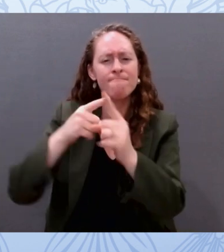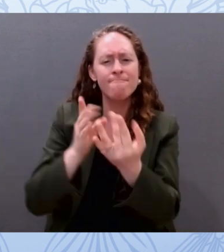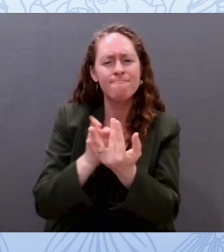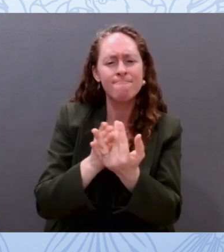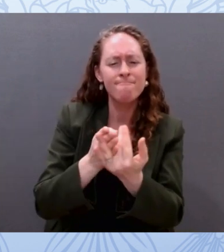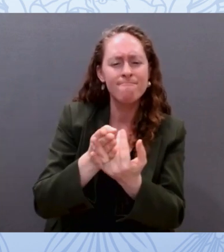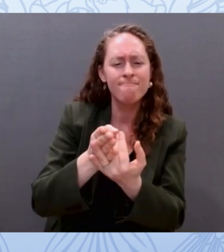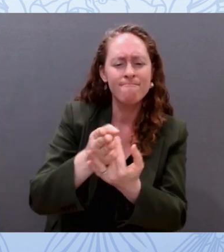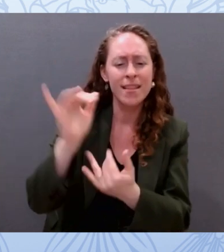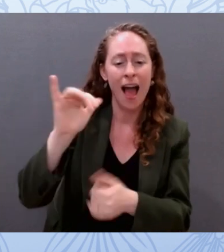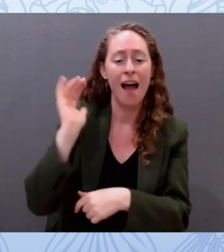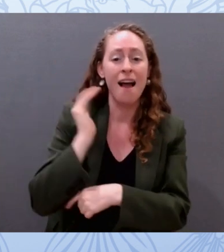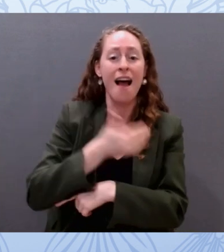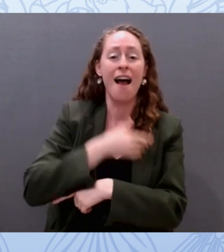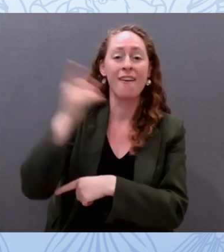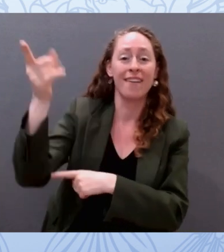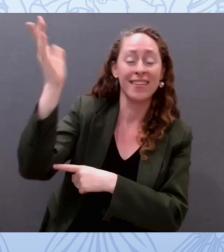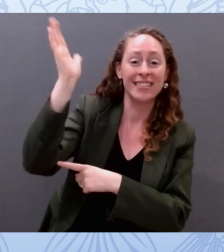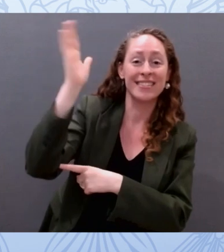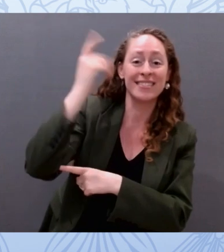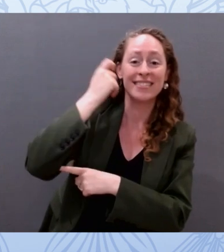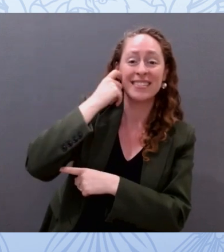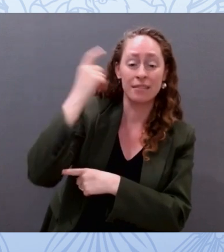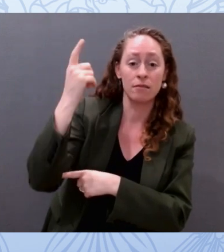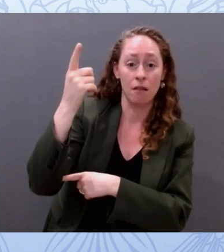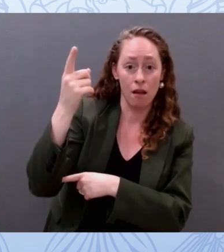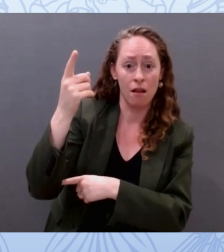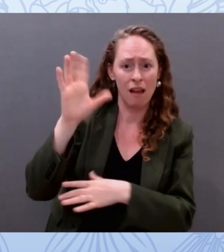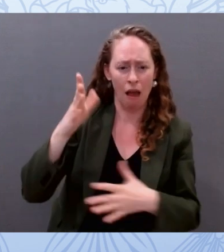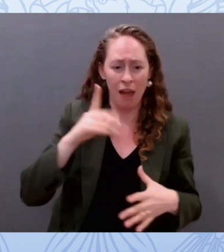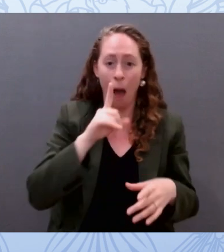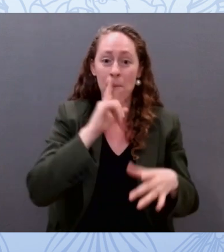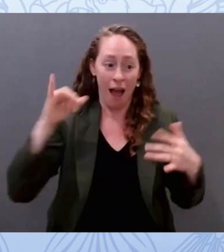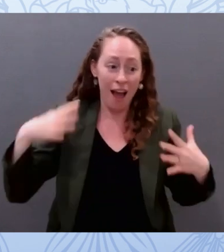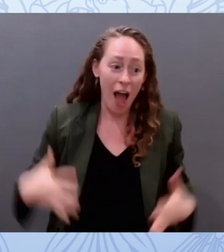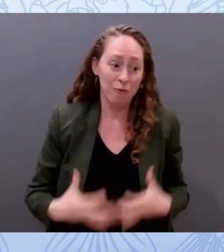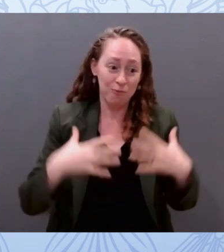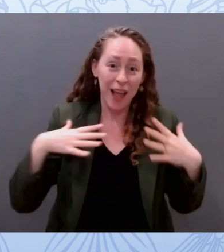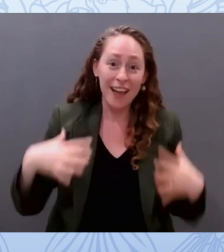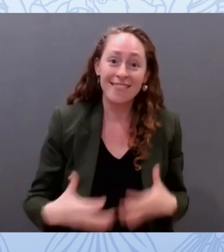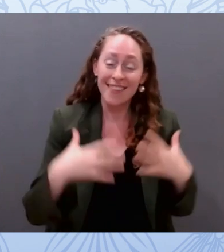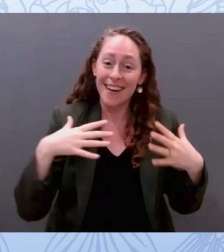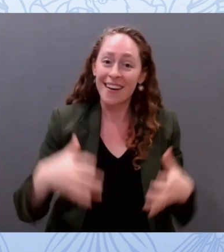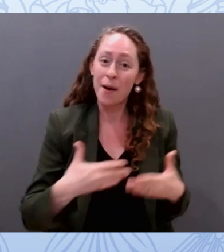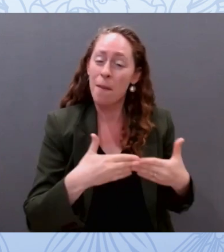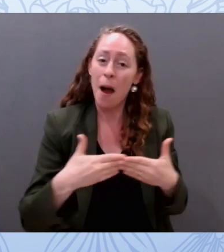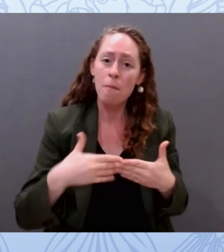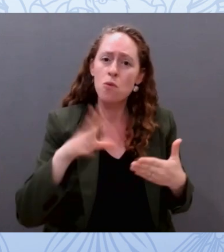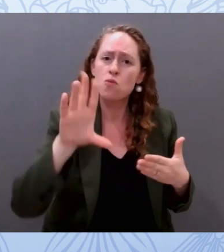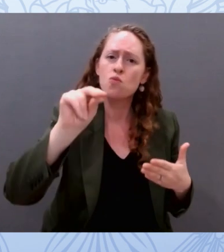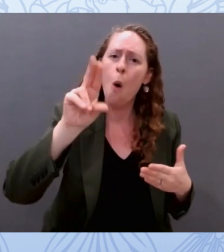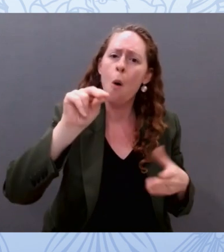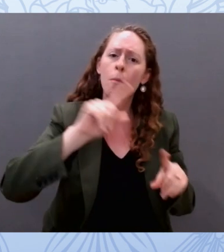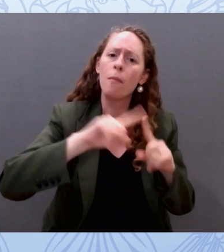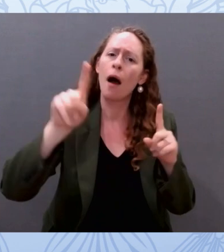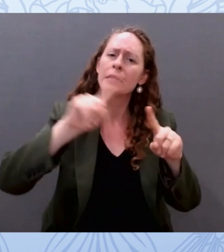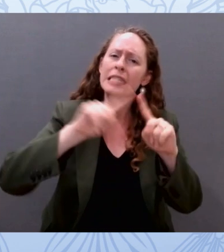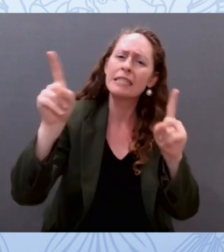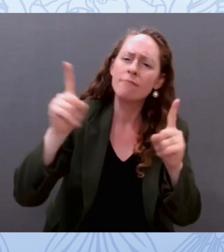And when we get to the other side, we realize. That we are stronger than we ever knew.